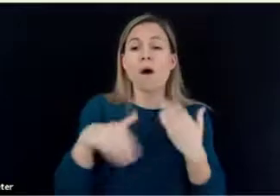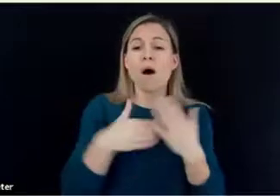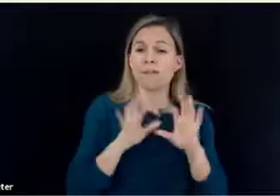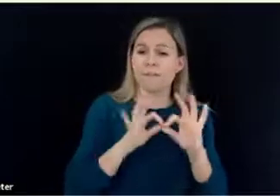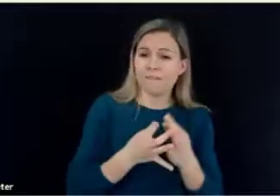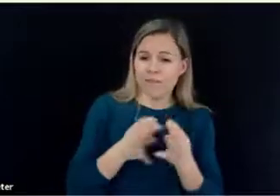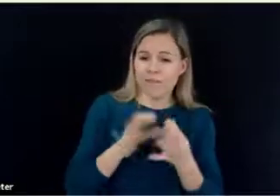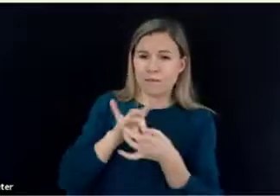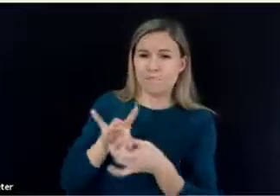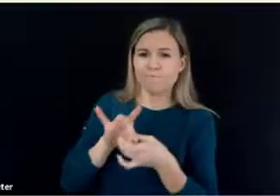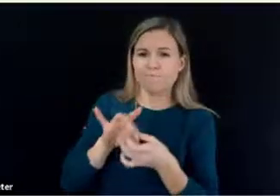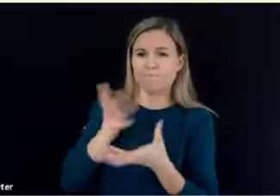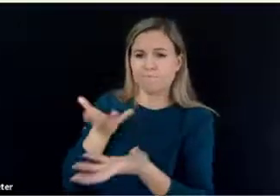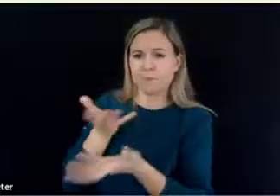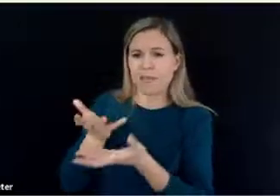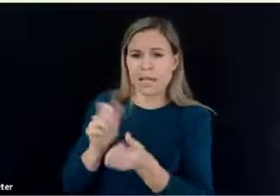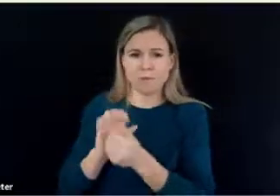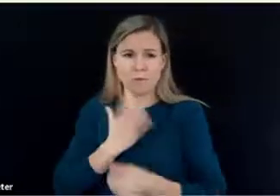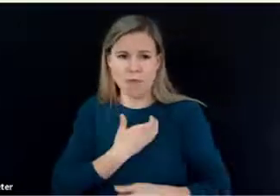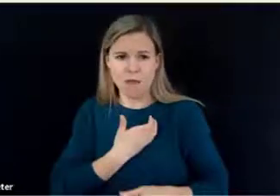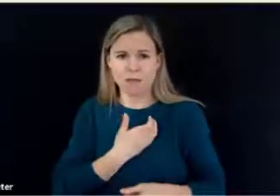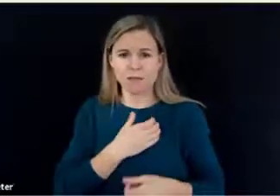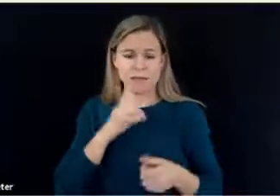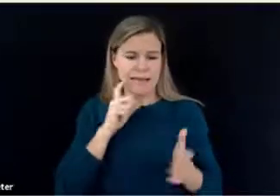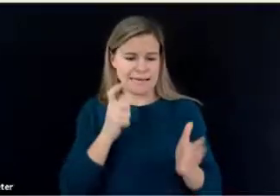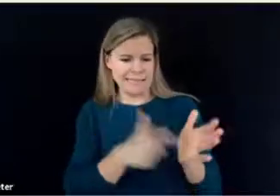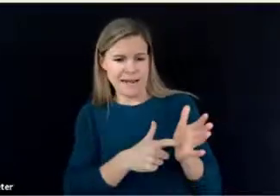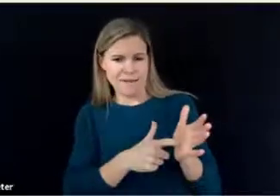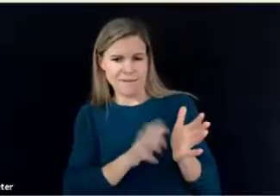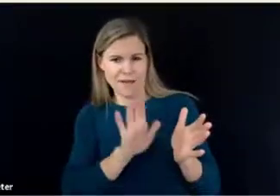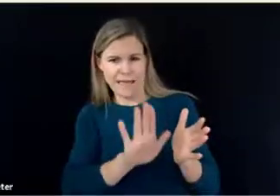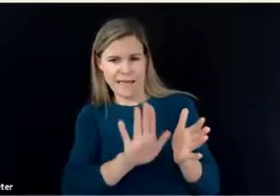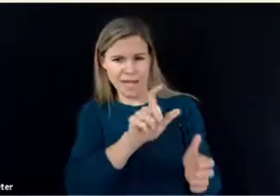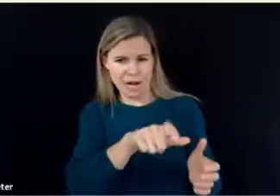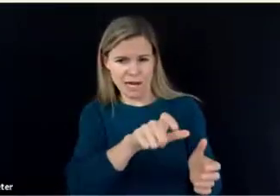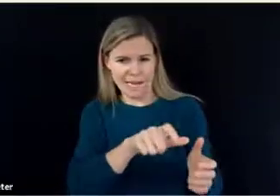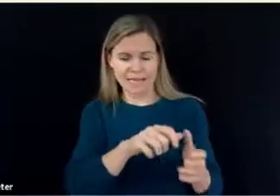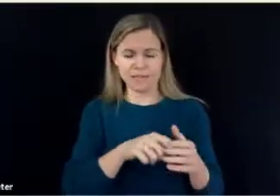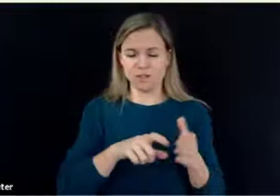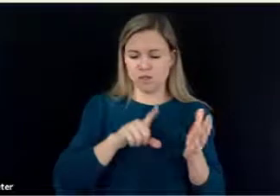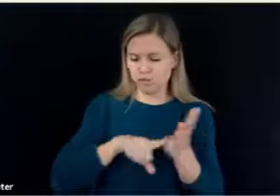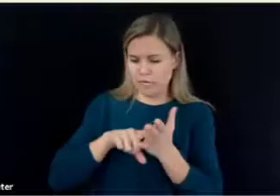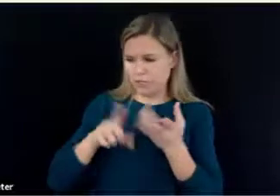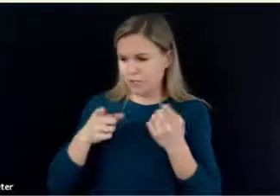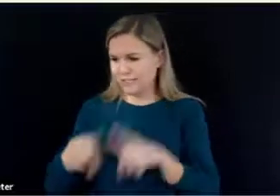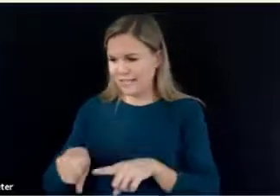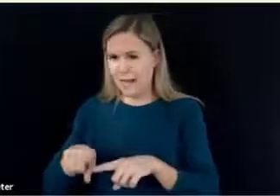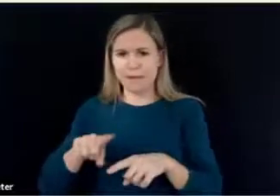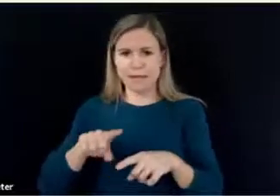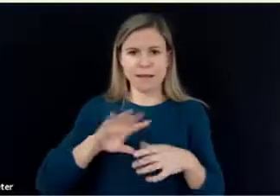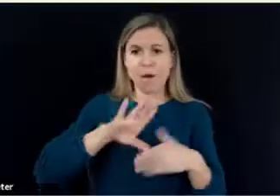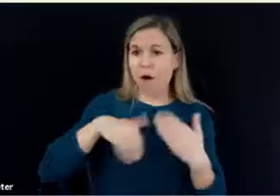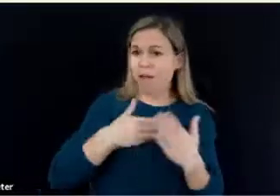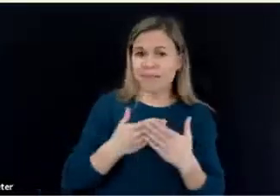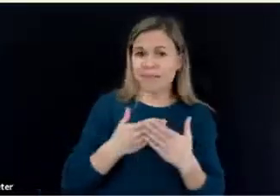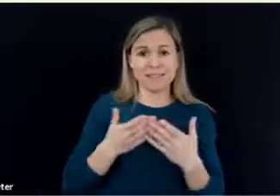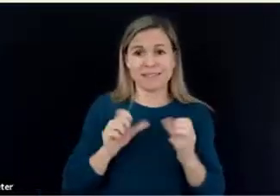and identifying the needs, and the research that's taking place, it all just keeps going to the future